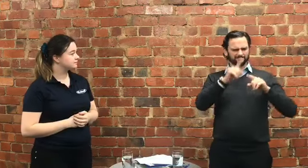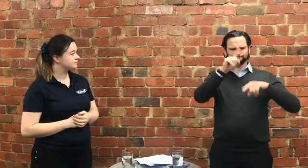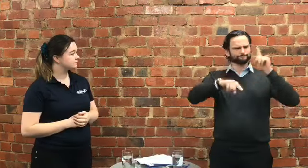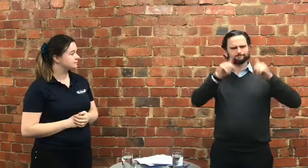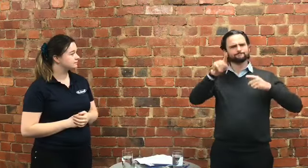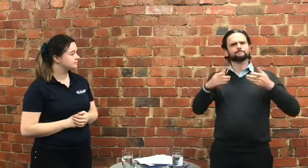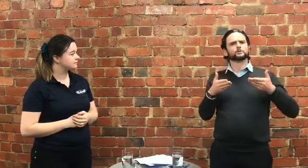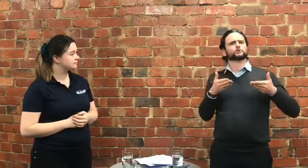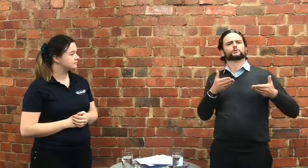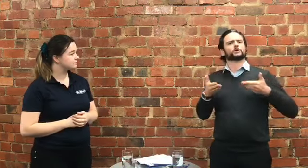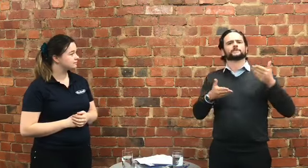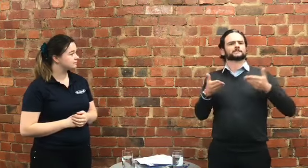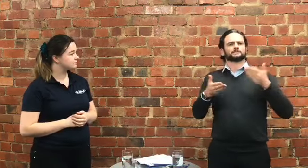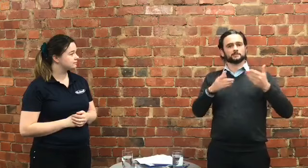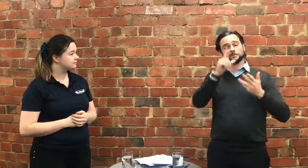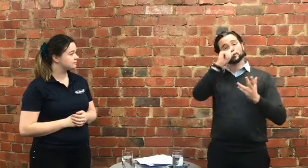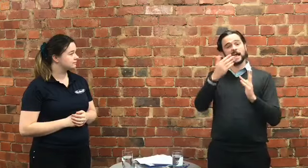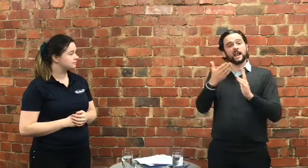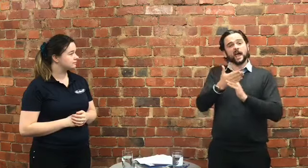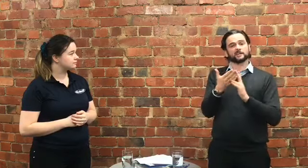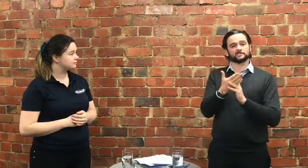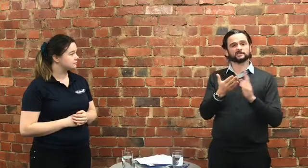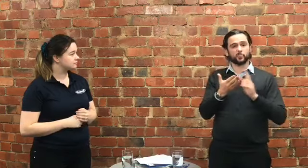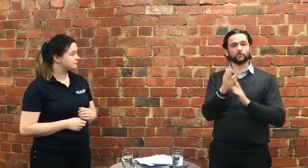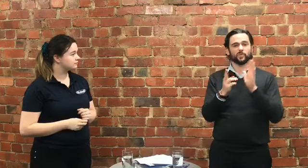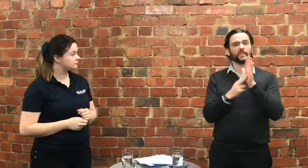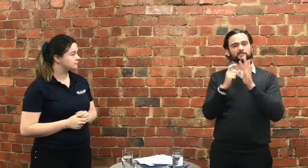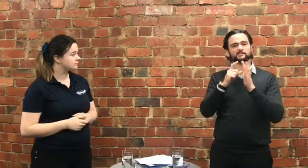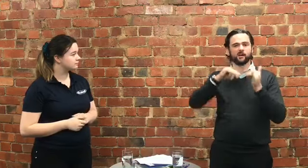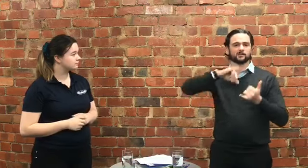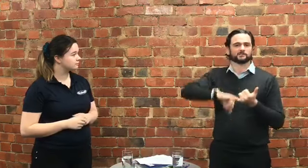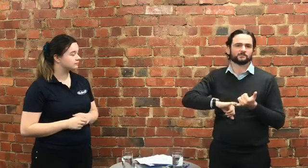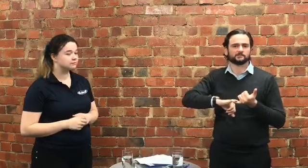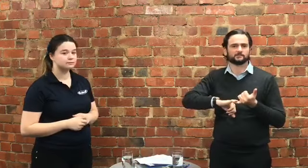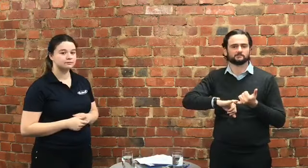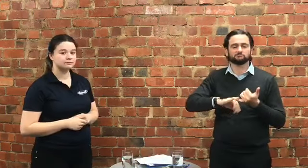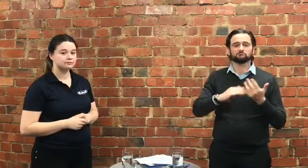So, I'd like to talk now about a variety of services that you may be able to access